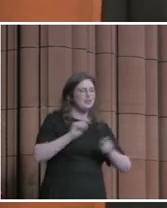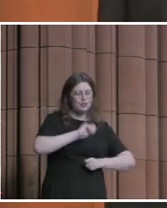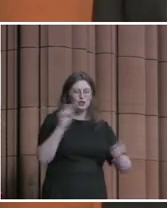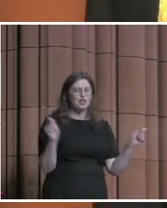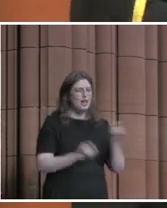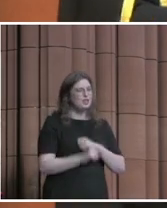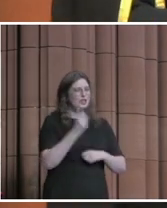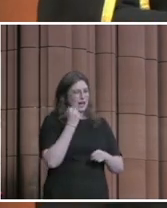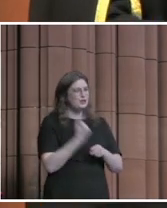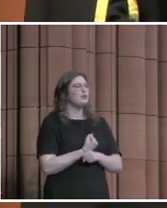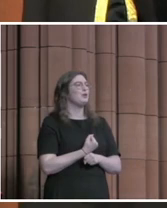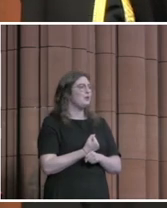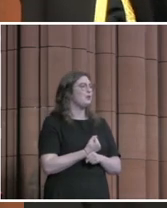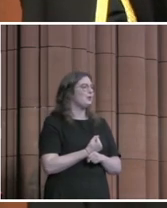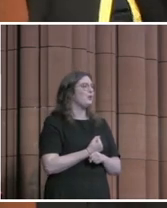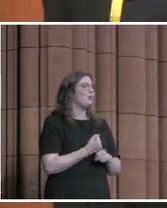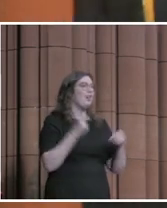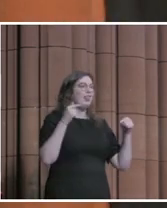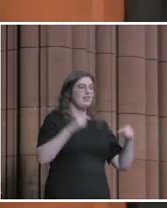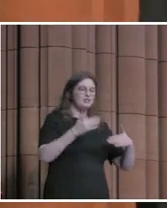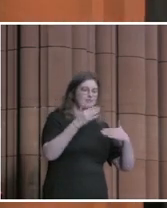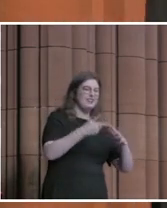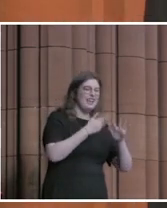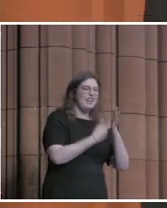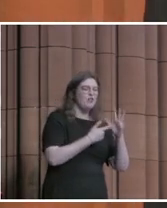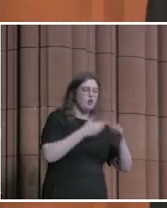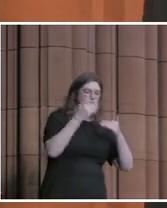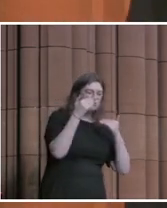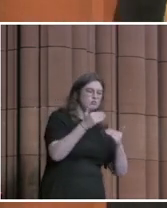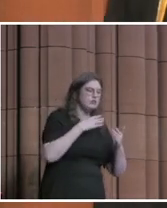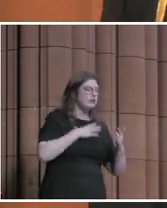When it calls for marketing that inspires, HR that empowers tourism,